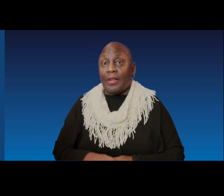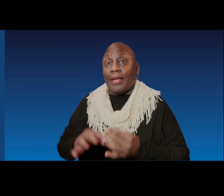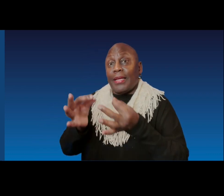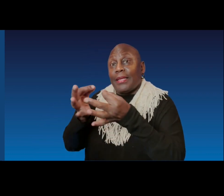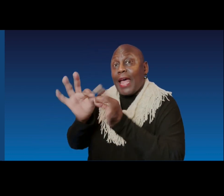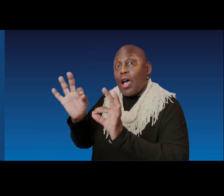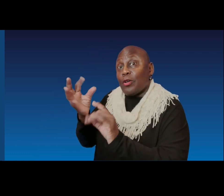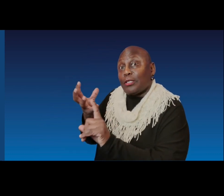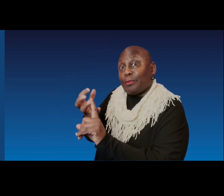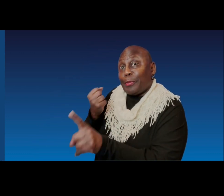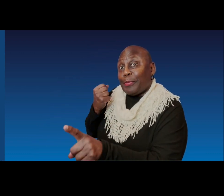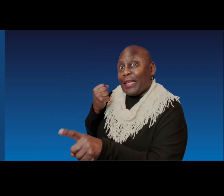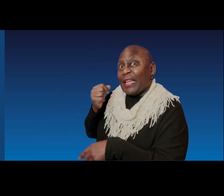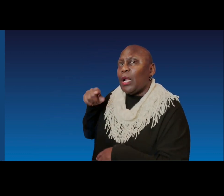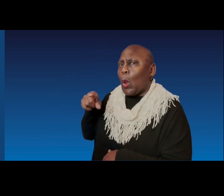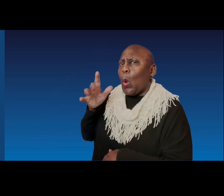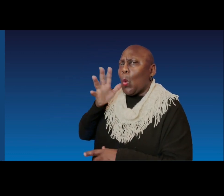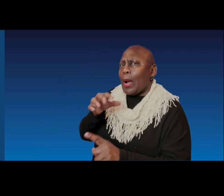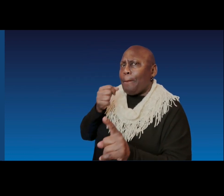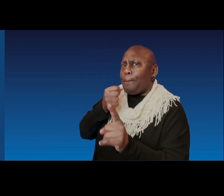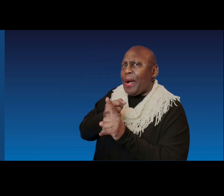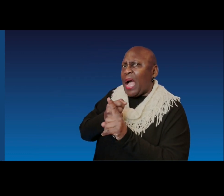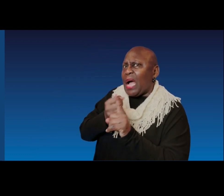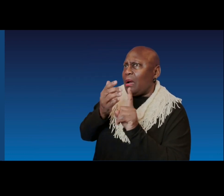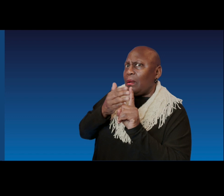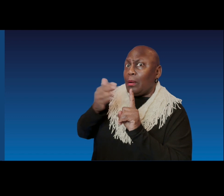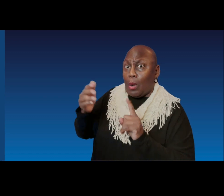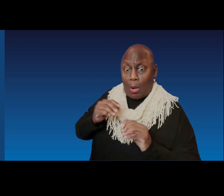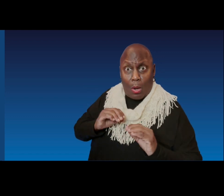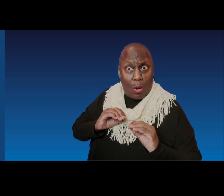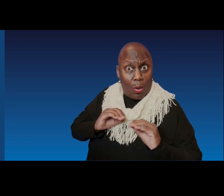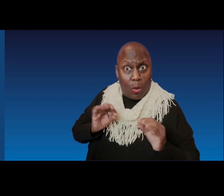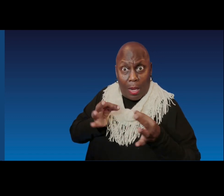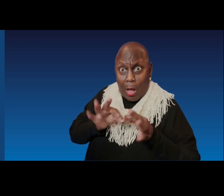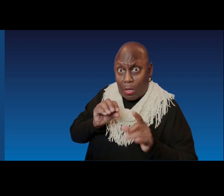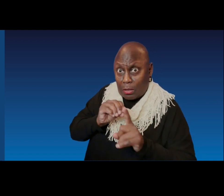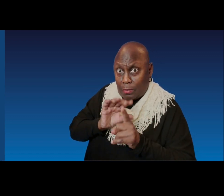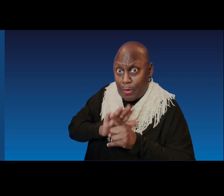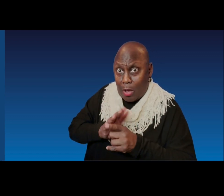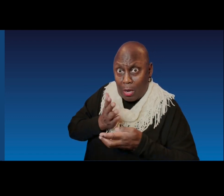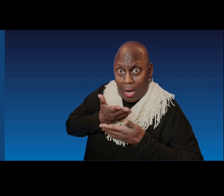With language deprivation, it has an impact later on